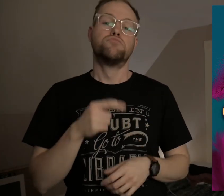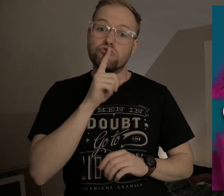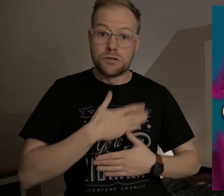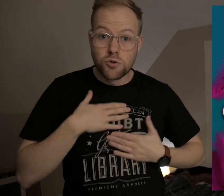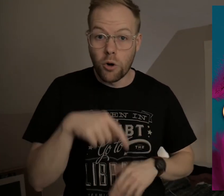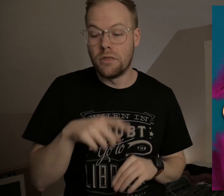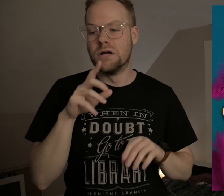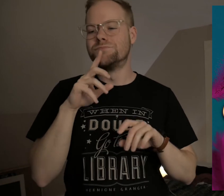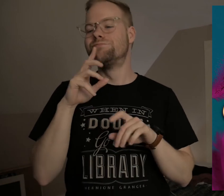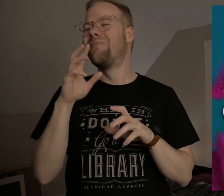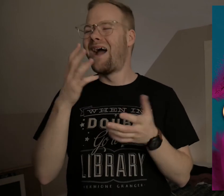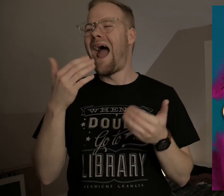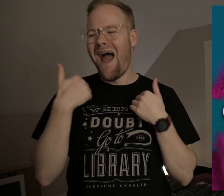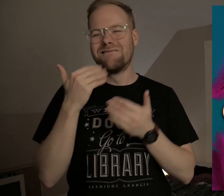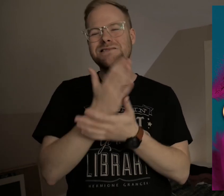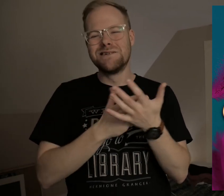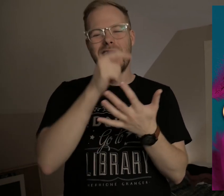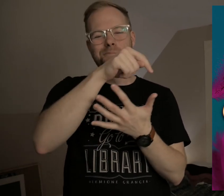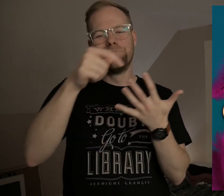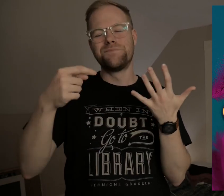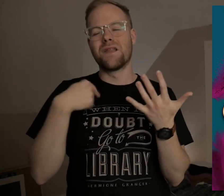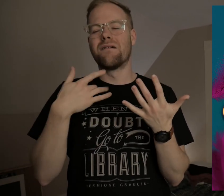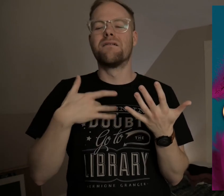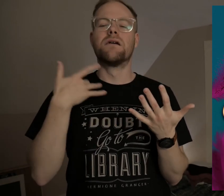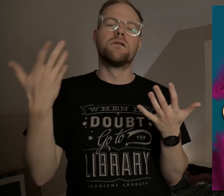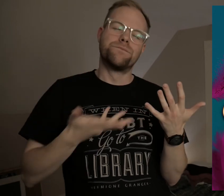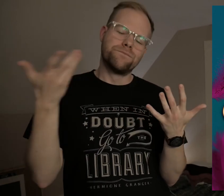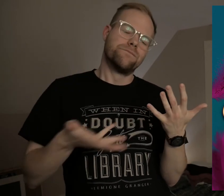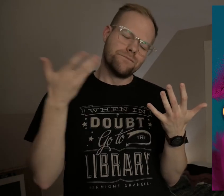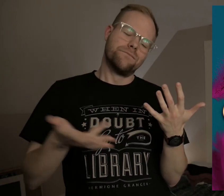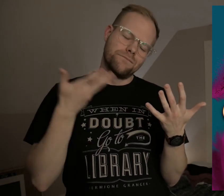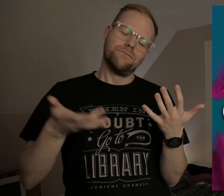I really enjoyed this, even though there were some points where I felt like it was going on a little too long.